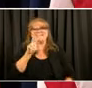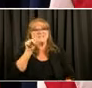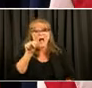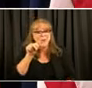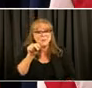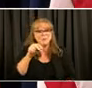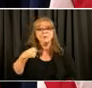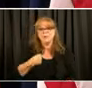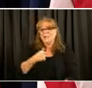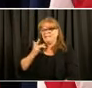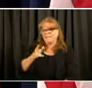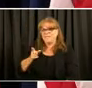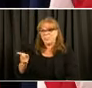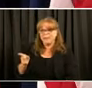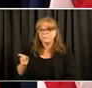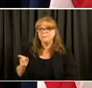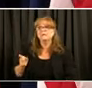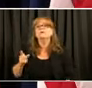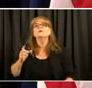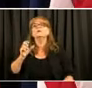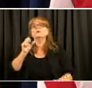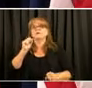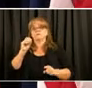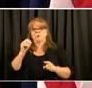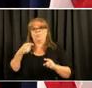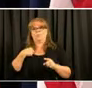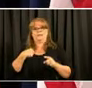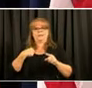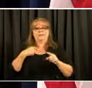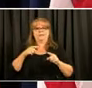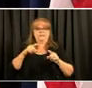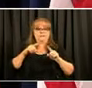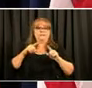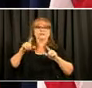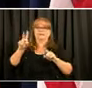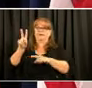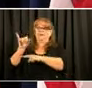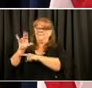that allows it to expand exponentially it would so we just have to continue to be smart